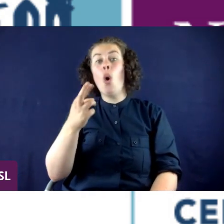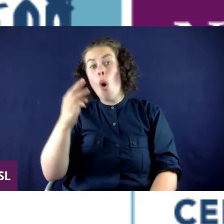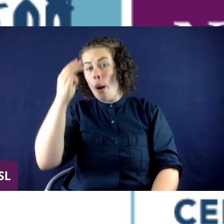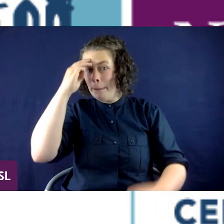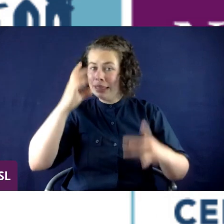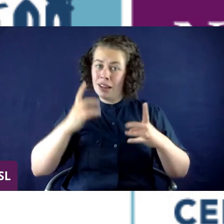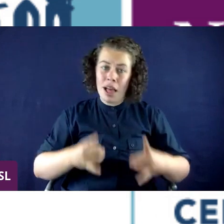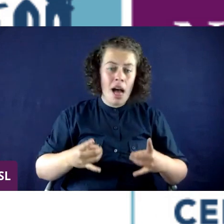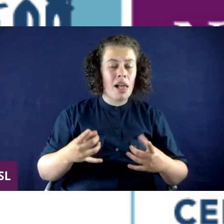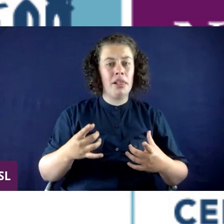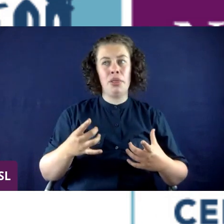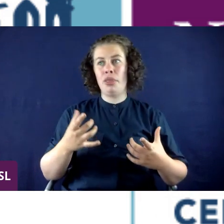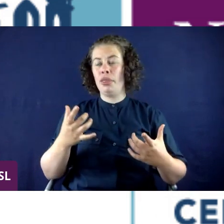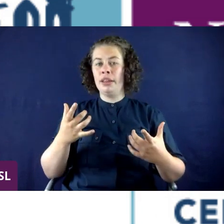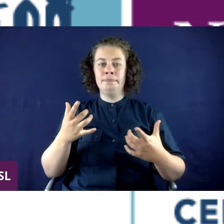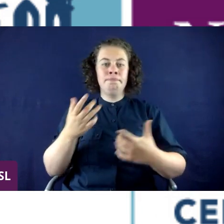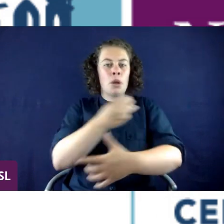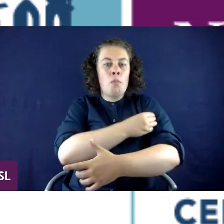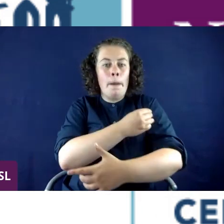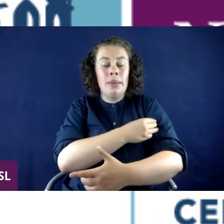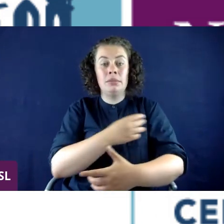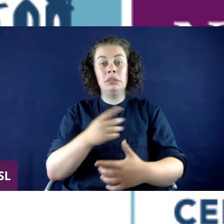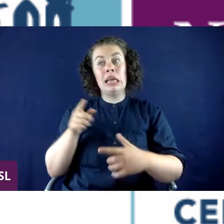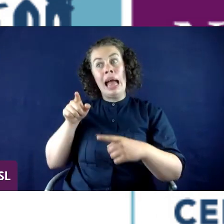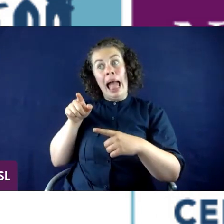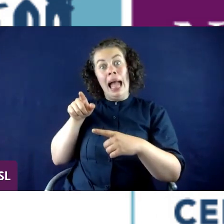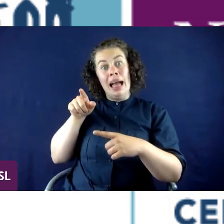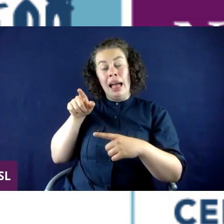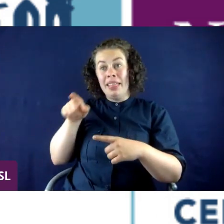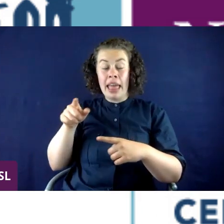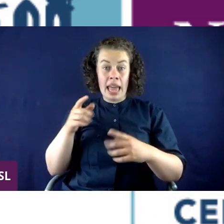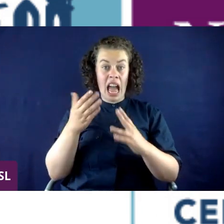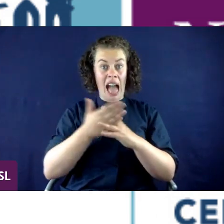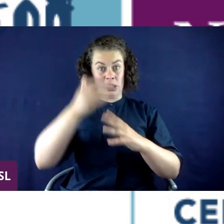issues. I have colleagues who were not familiar with accents.